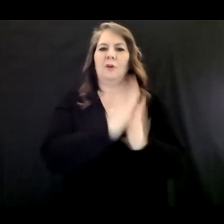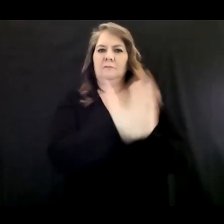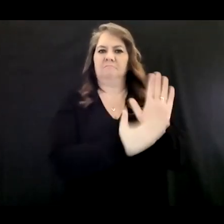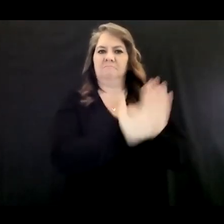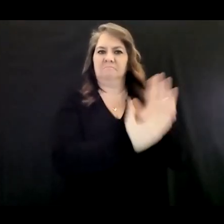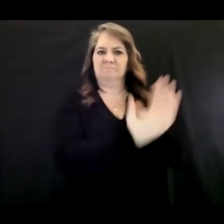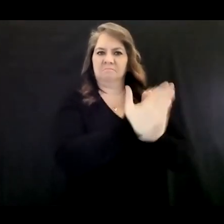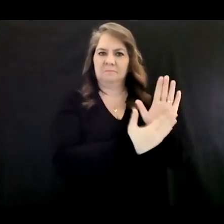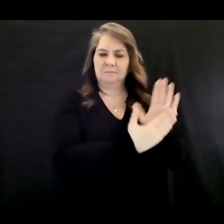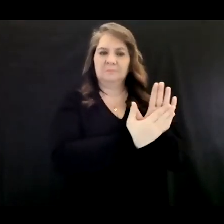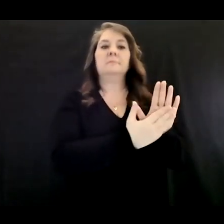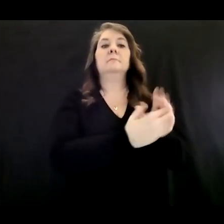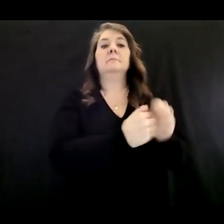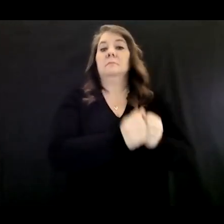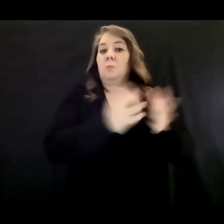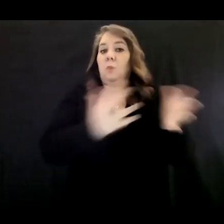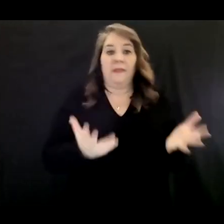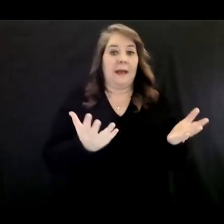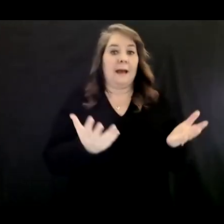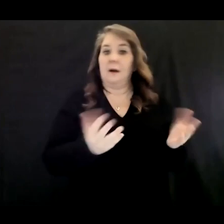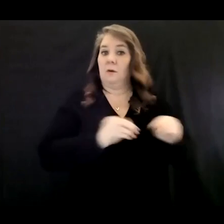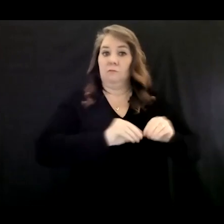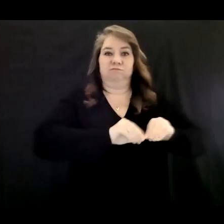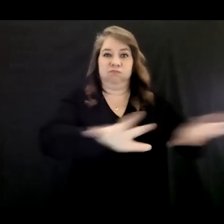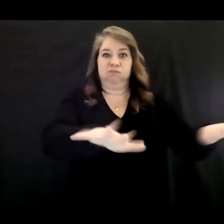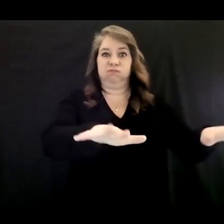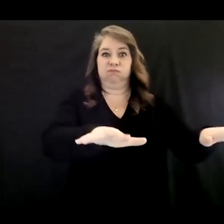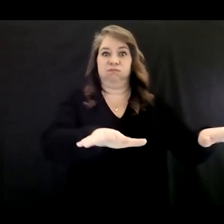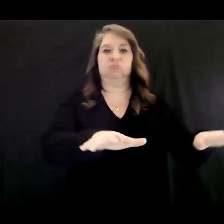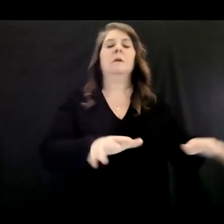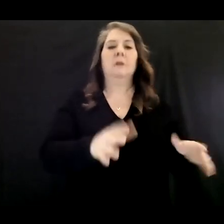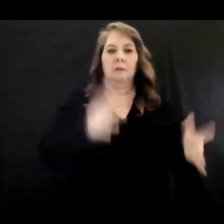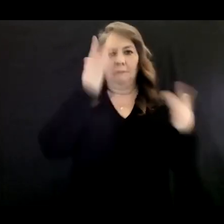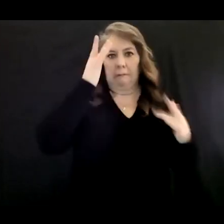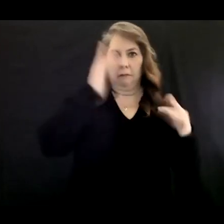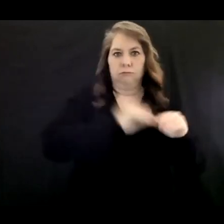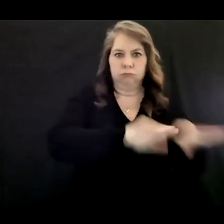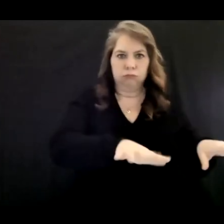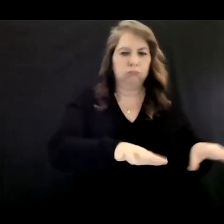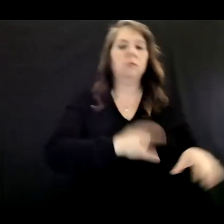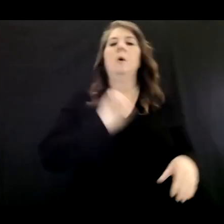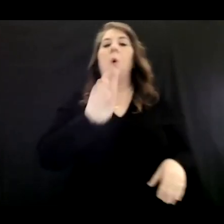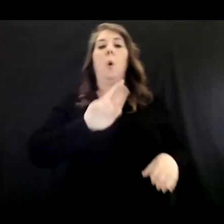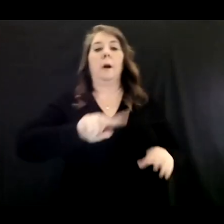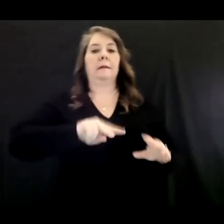outbreaks in the schools or without evidence of secondary transmission.